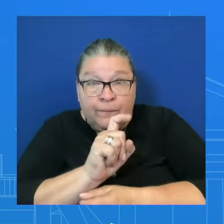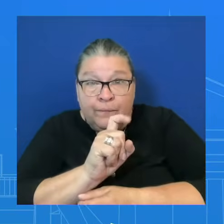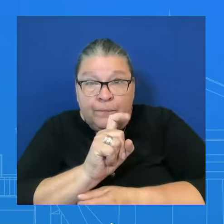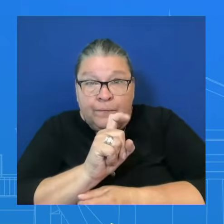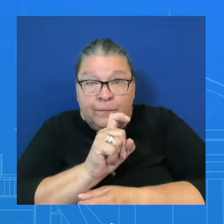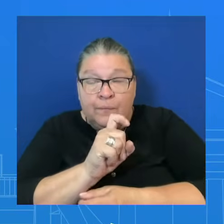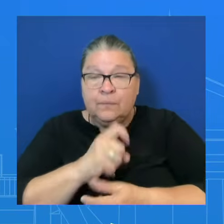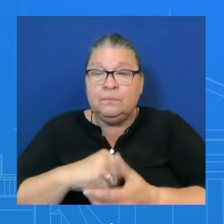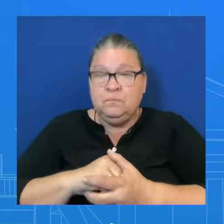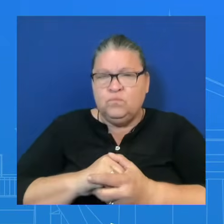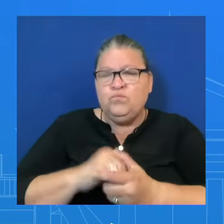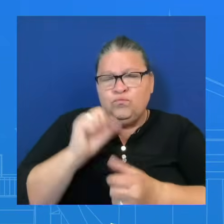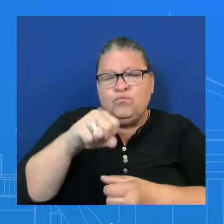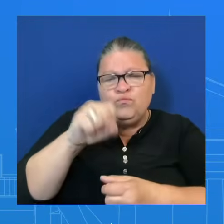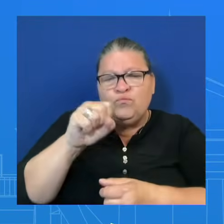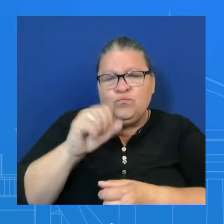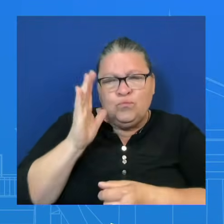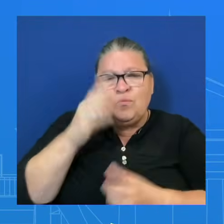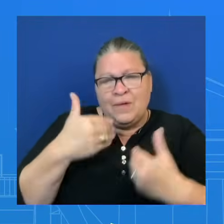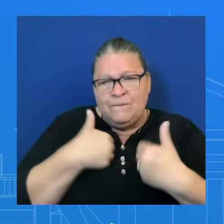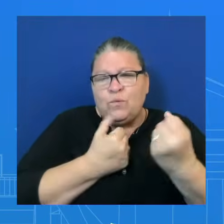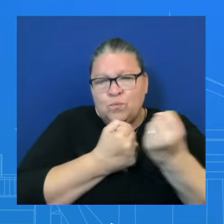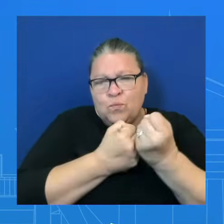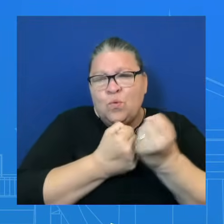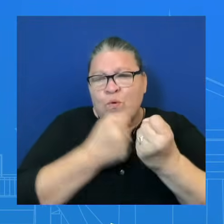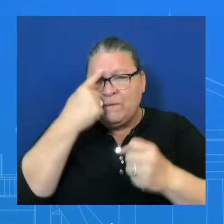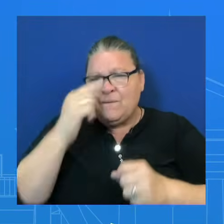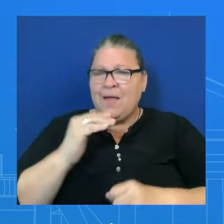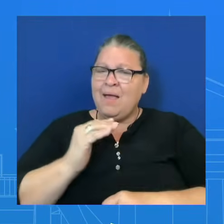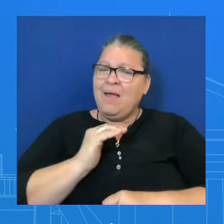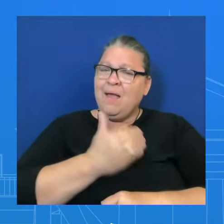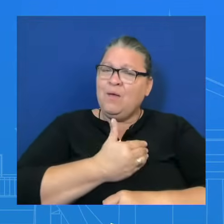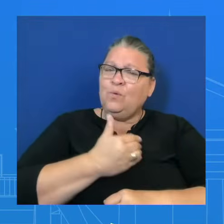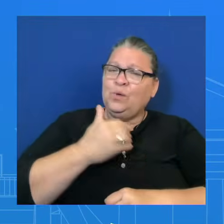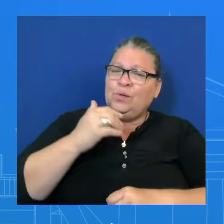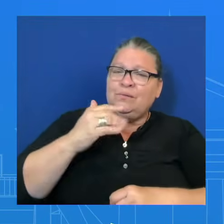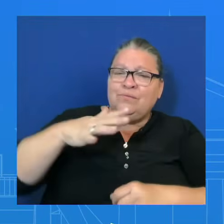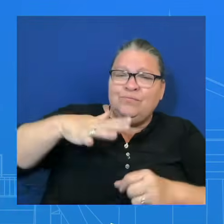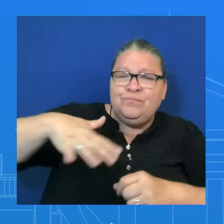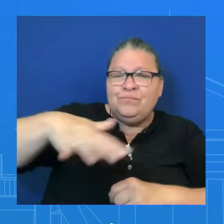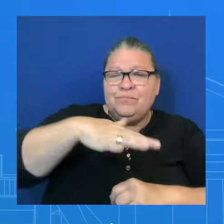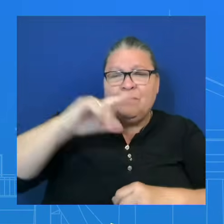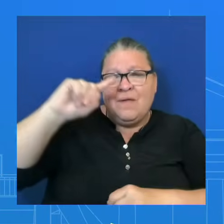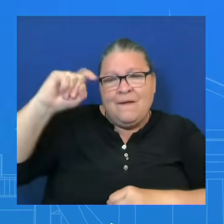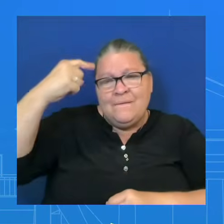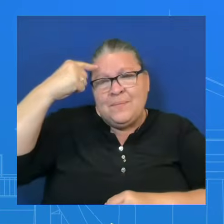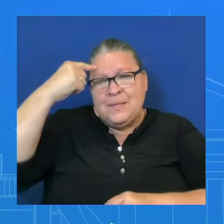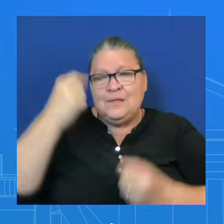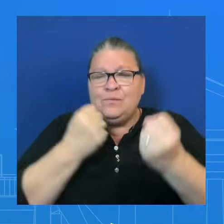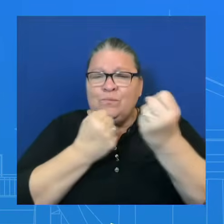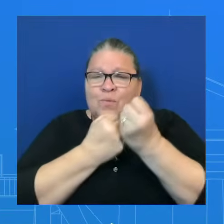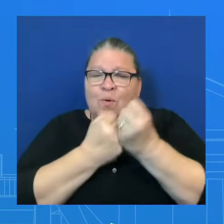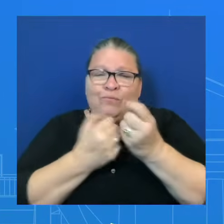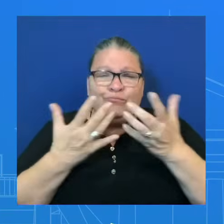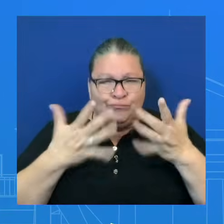to get her through, to get her confirmed. She will be in attendance tomorrow. As you know, she's the Acting Secretary of the Department of Labor.